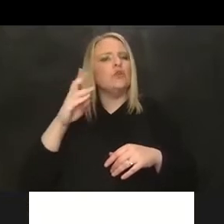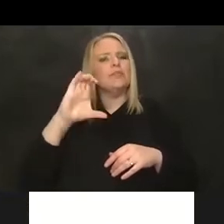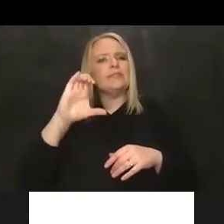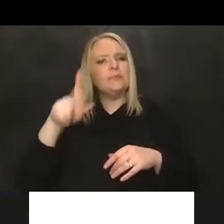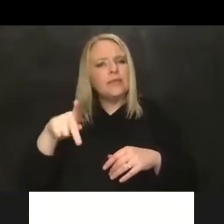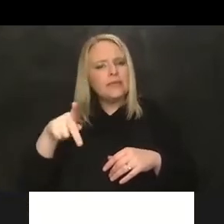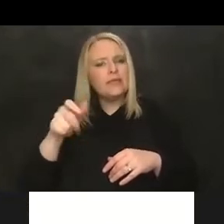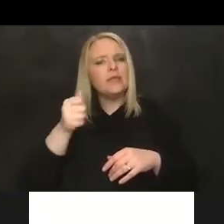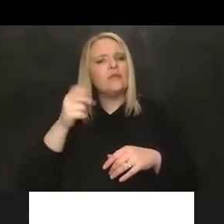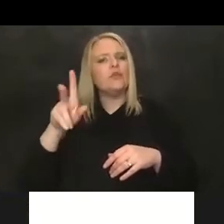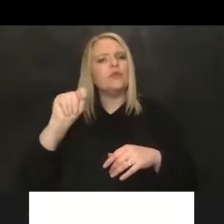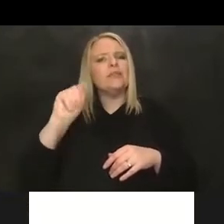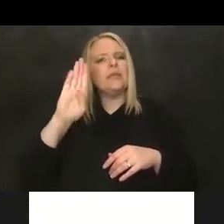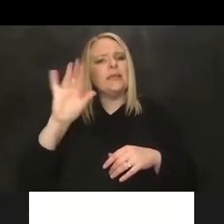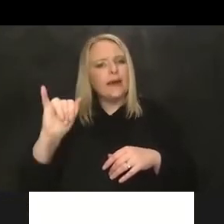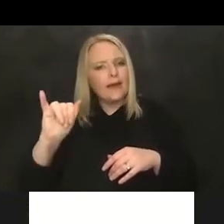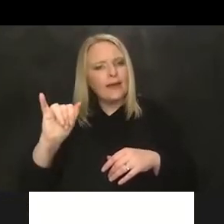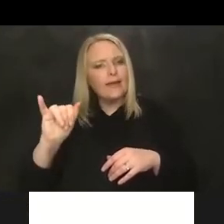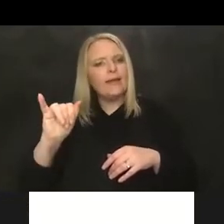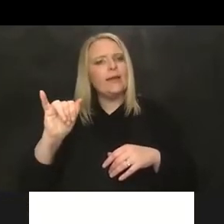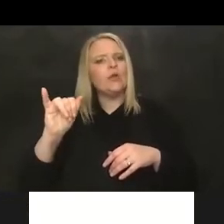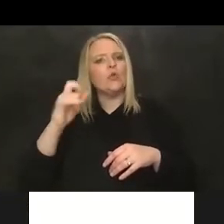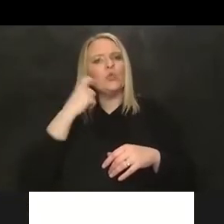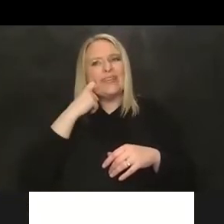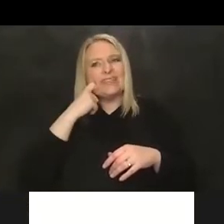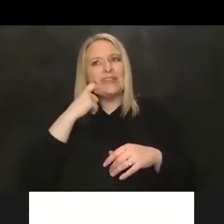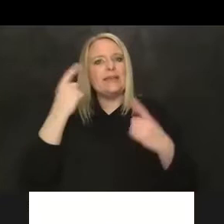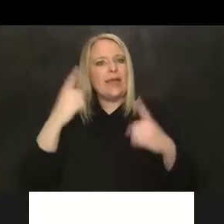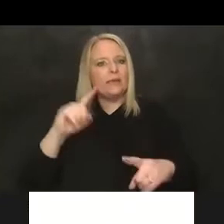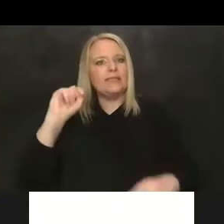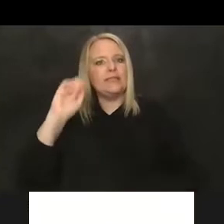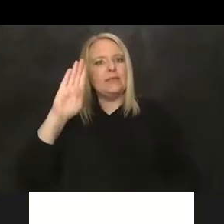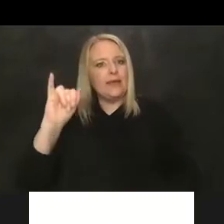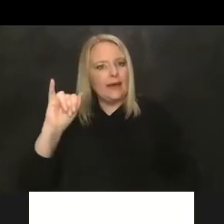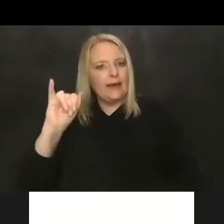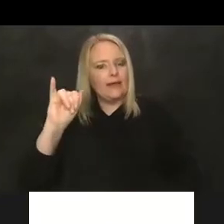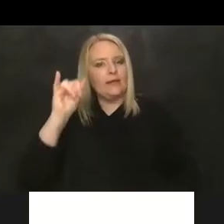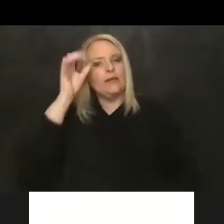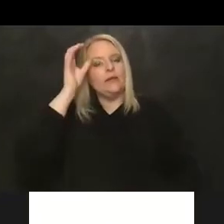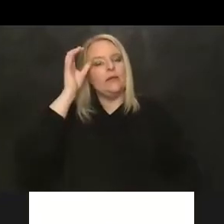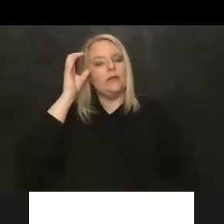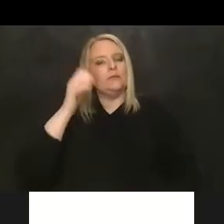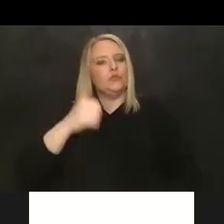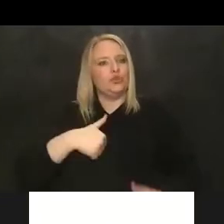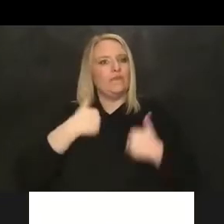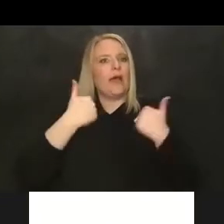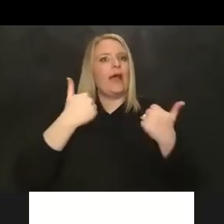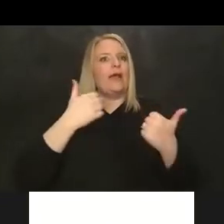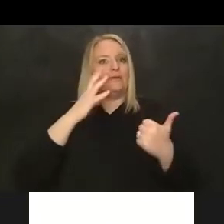with traumatic brain injuries that they've only recently sustained and survived, and the-